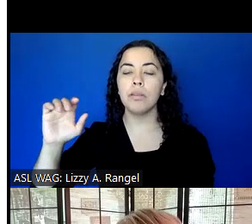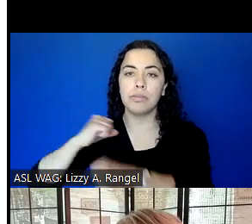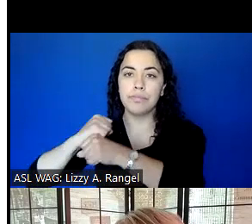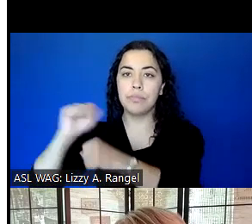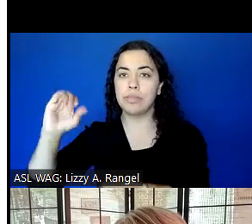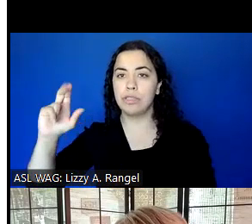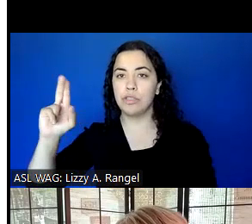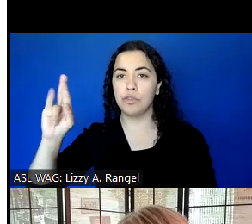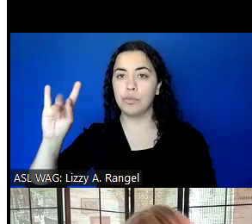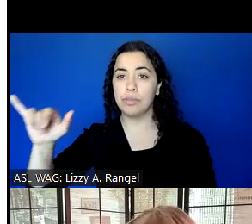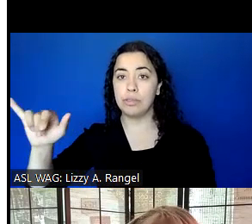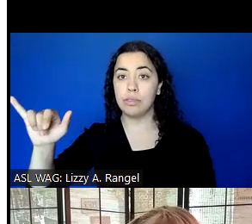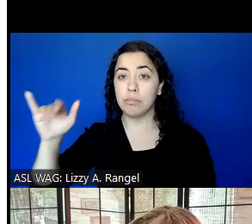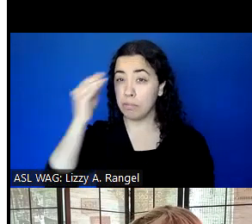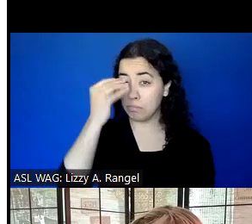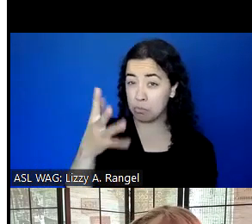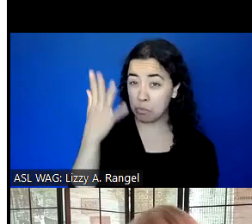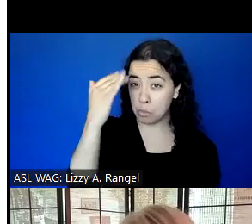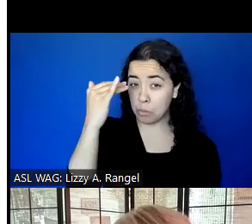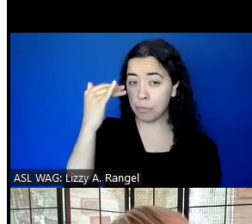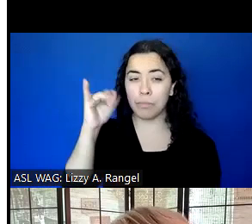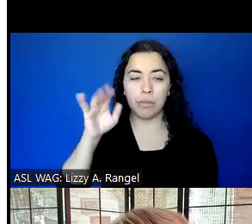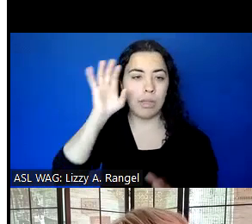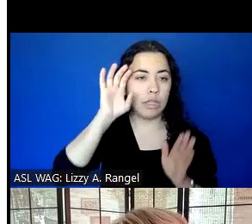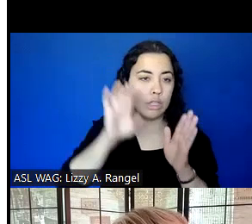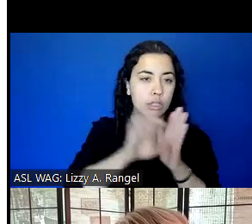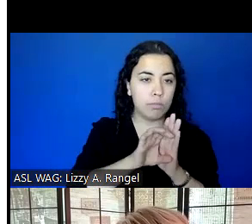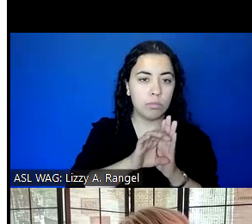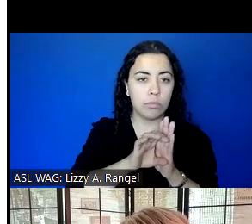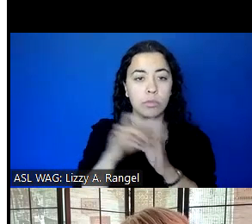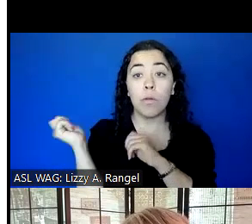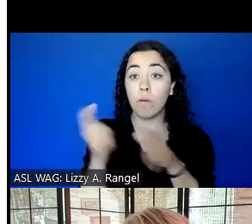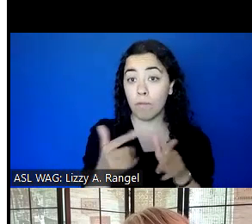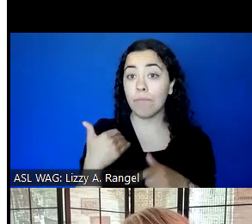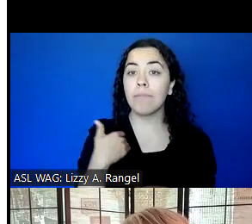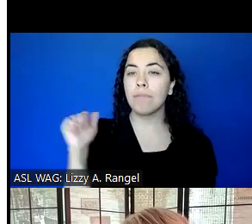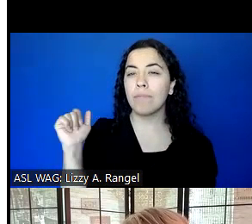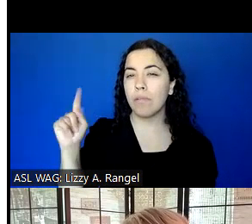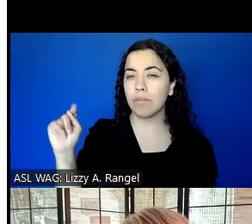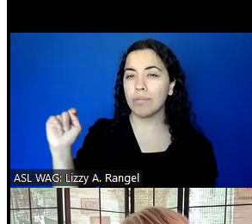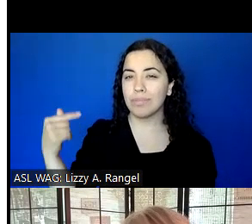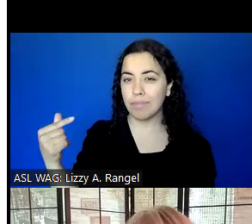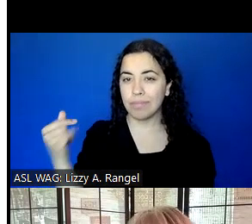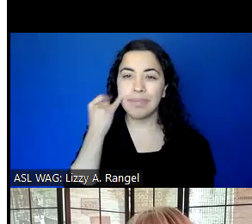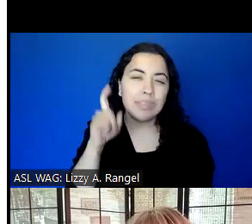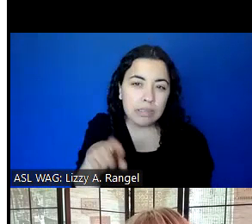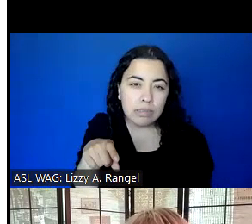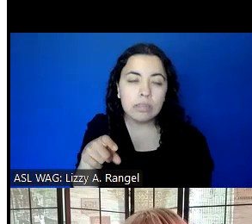decorative. But some do add some context, so I will explain those as I go. But if I don't